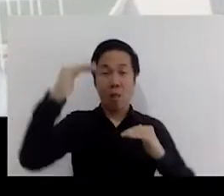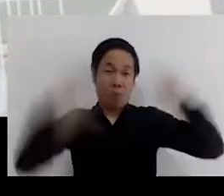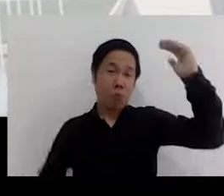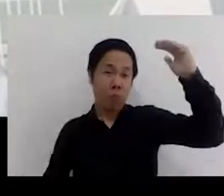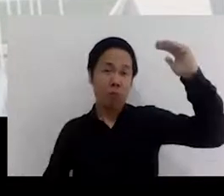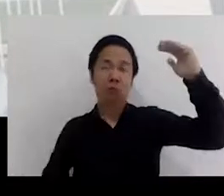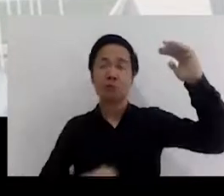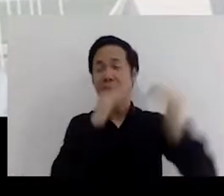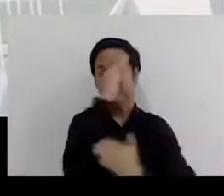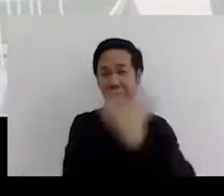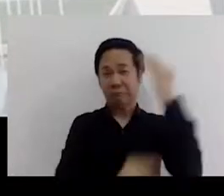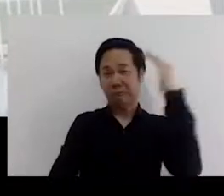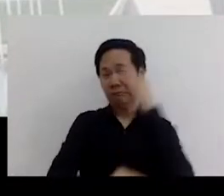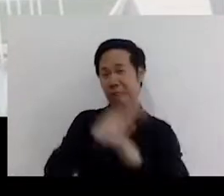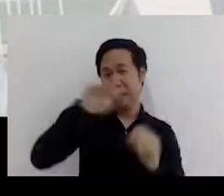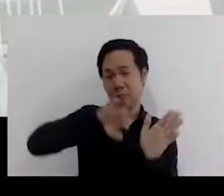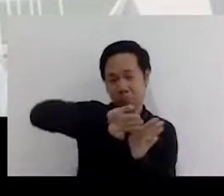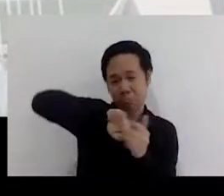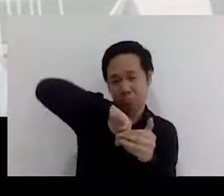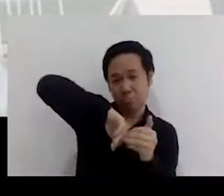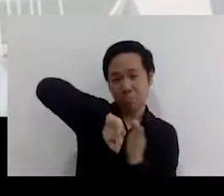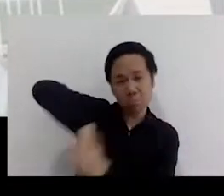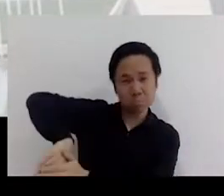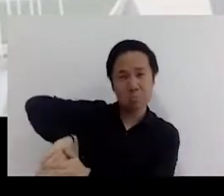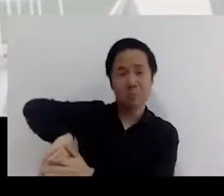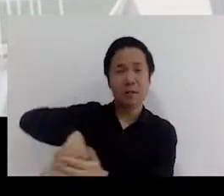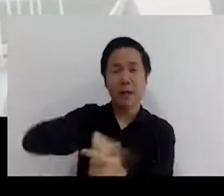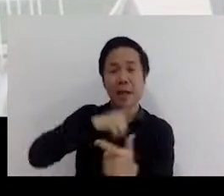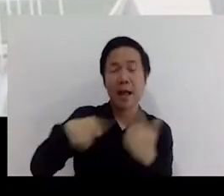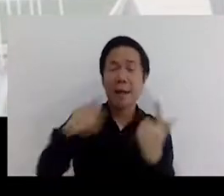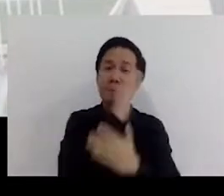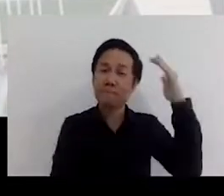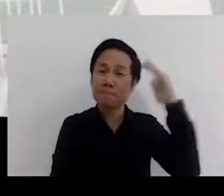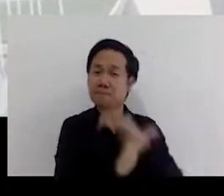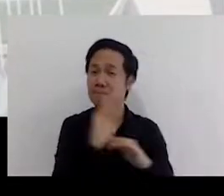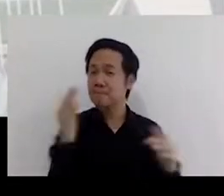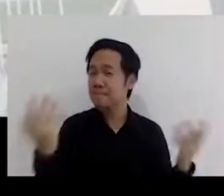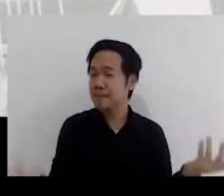and put the lives of people with disabilities at risk. And that is why,